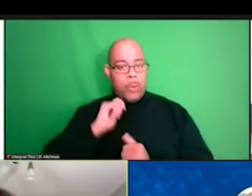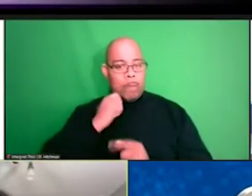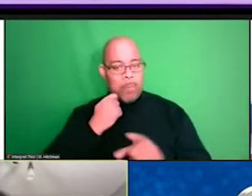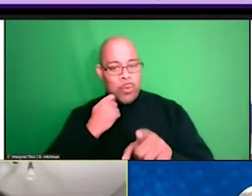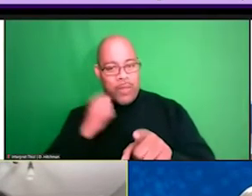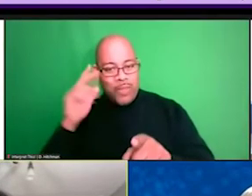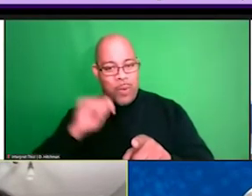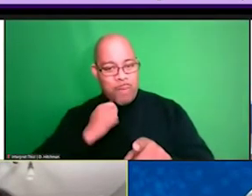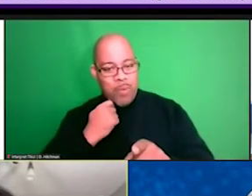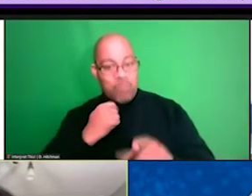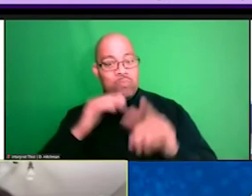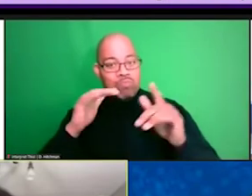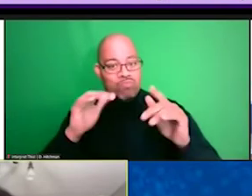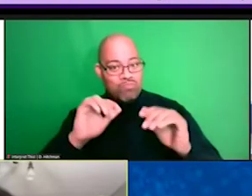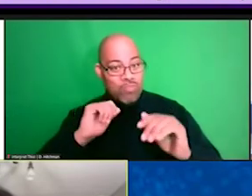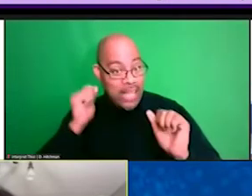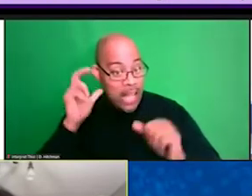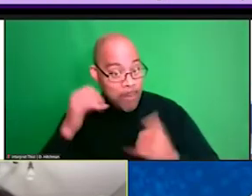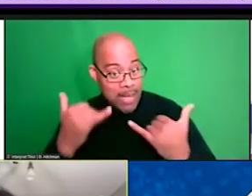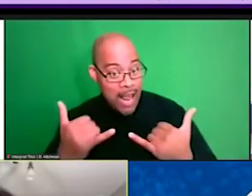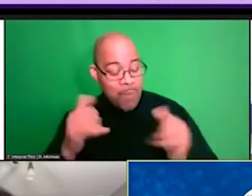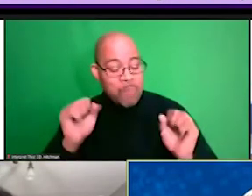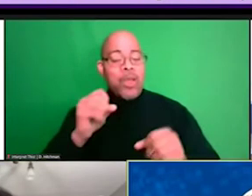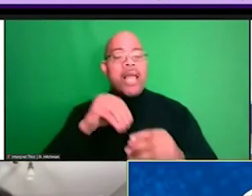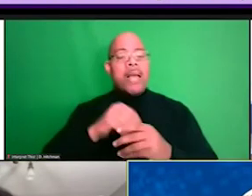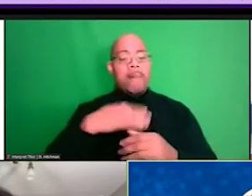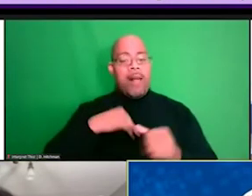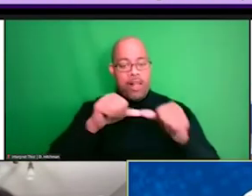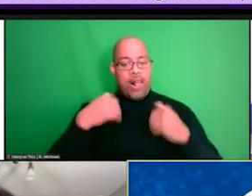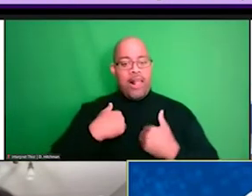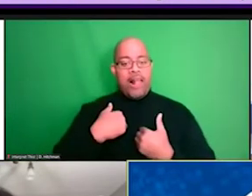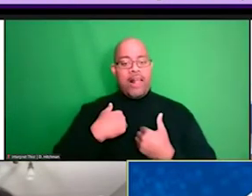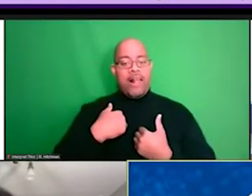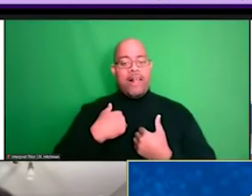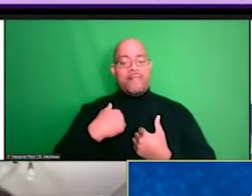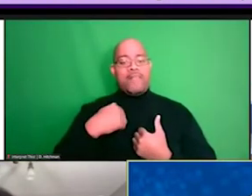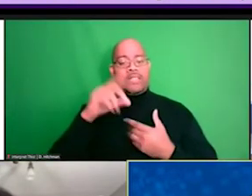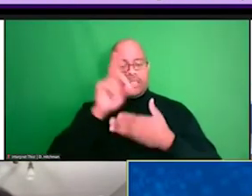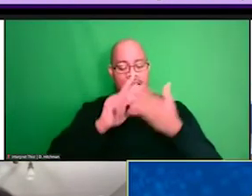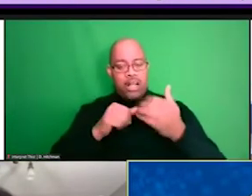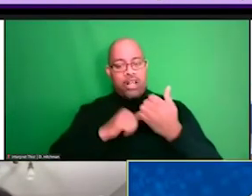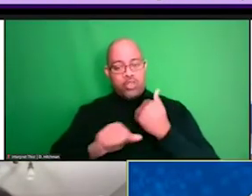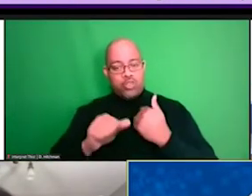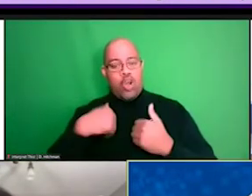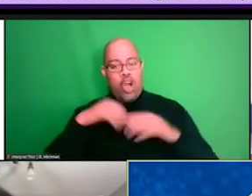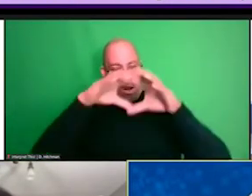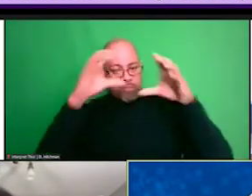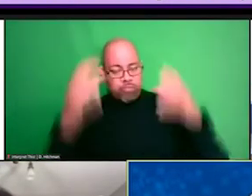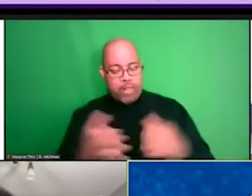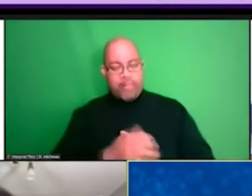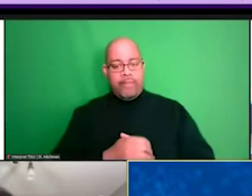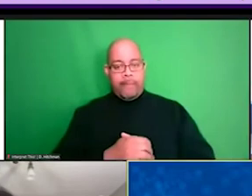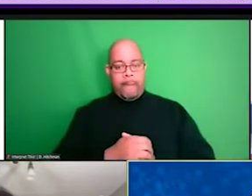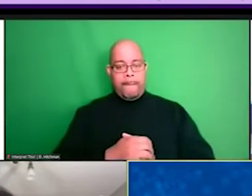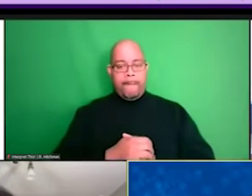In my area we have UX design under our umbrella, and we have done